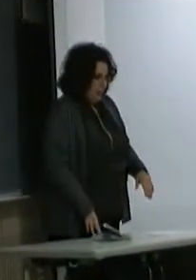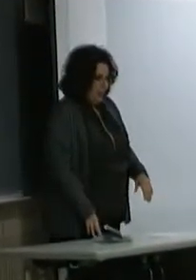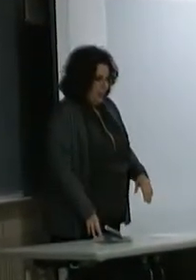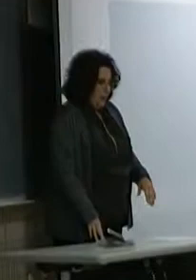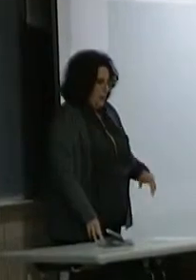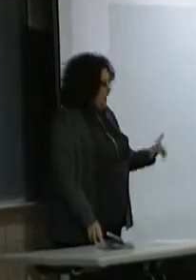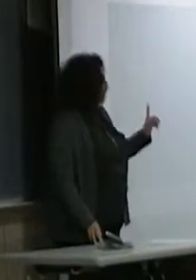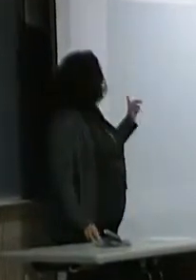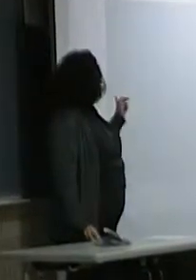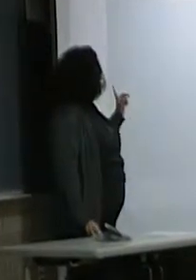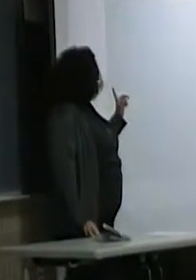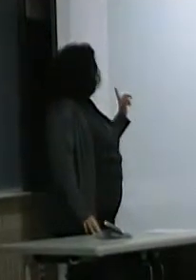Next is a Number Story.